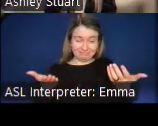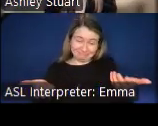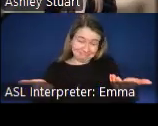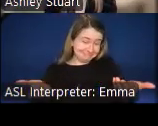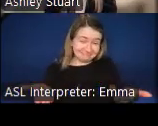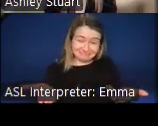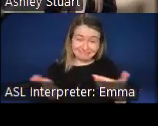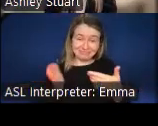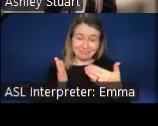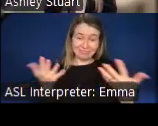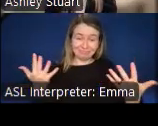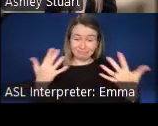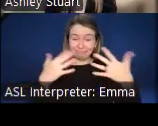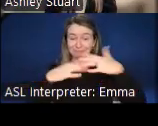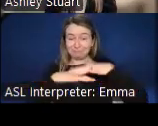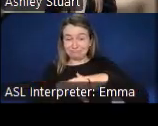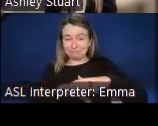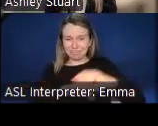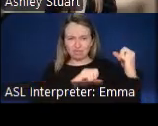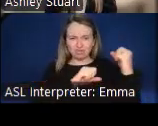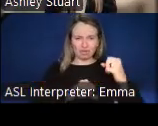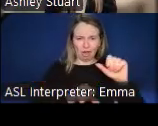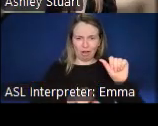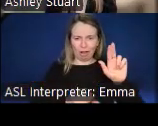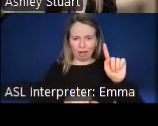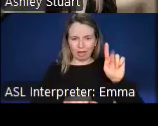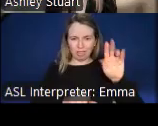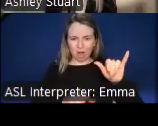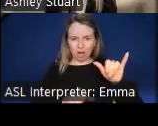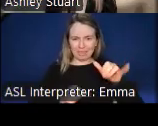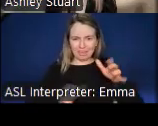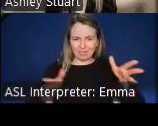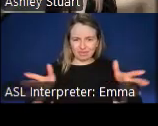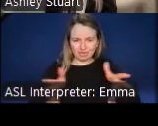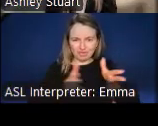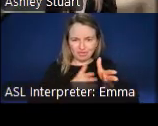convergence of strong autonomy drives as well as some